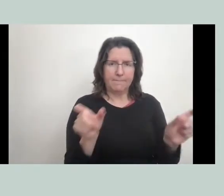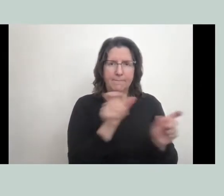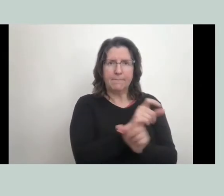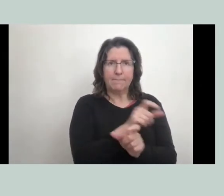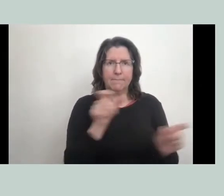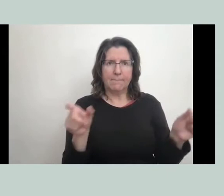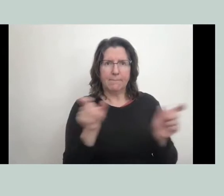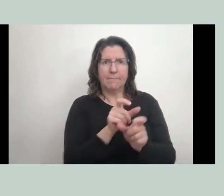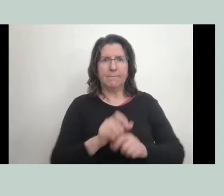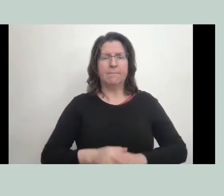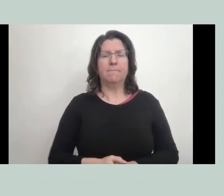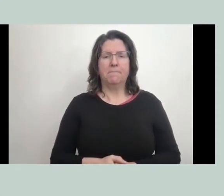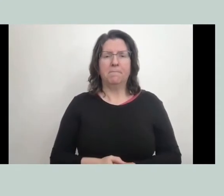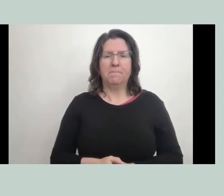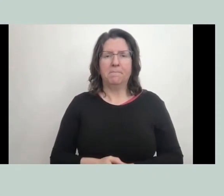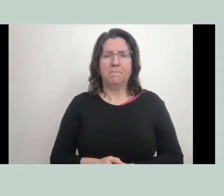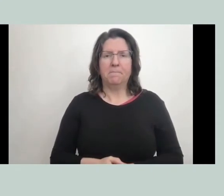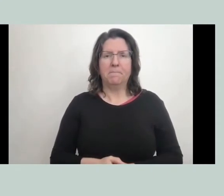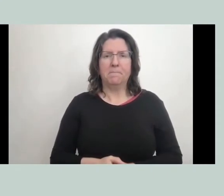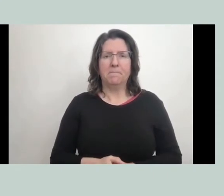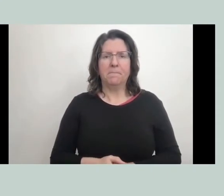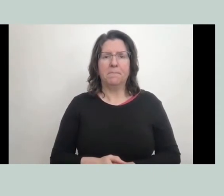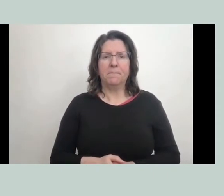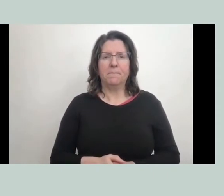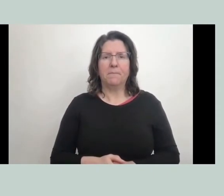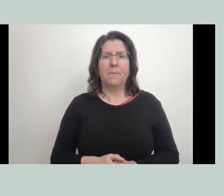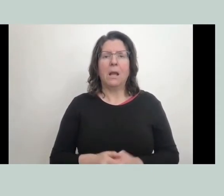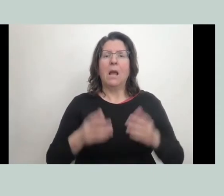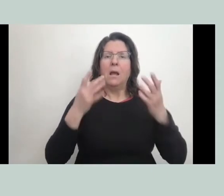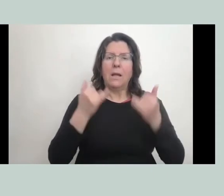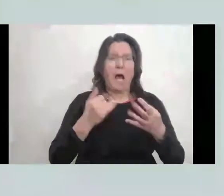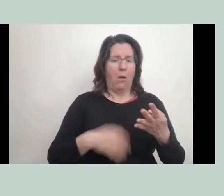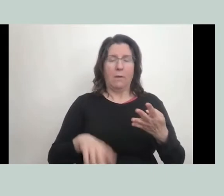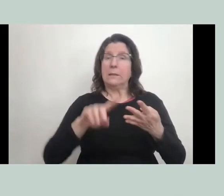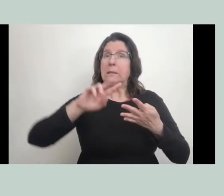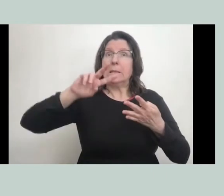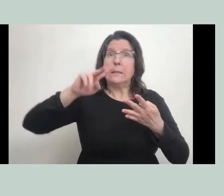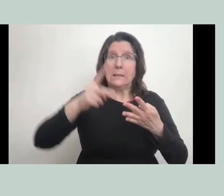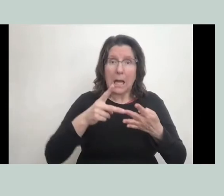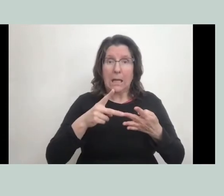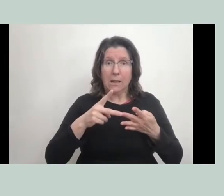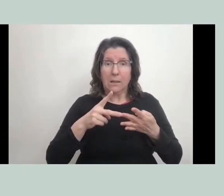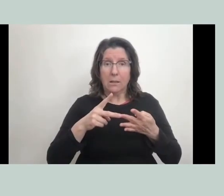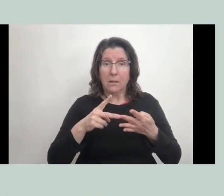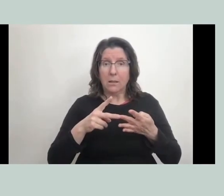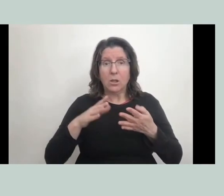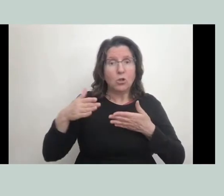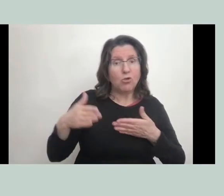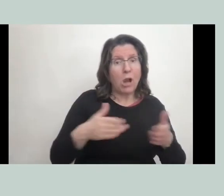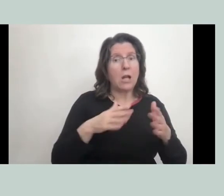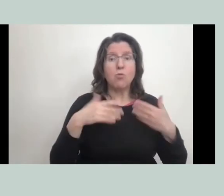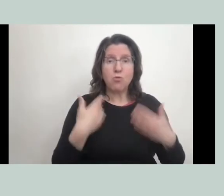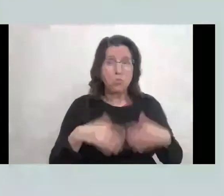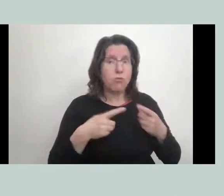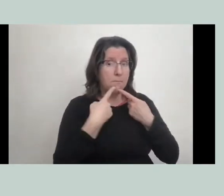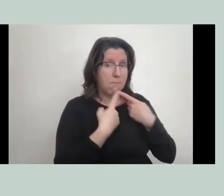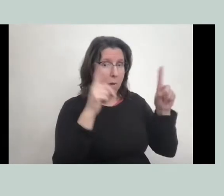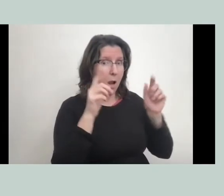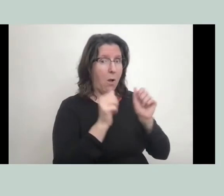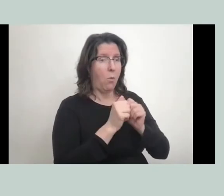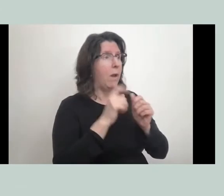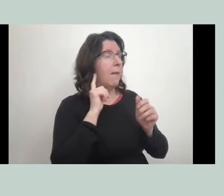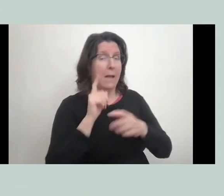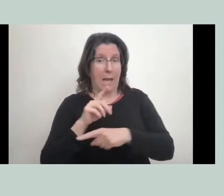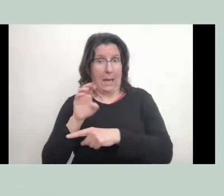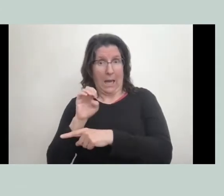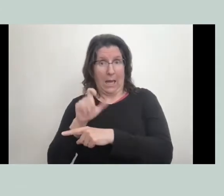how they have relationships in the sentence, how the sequence has meaning.